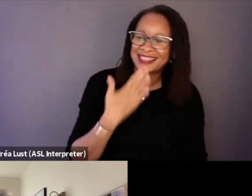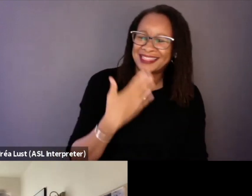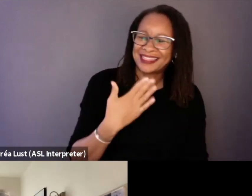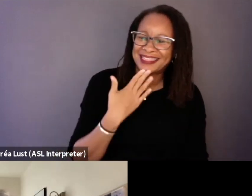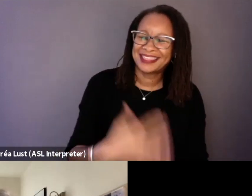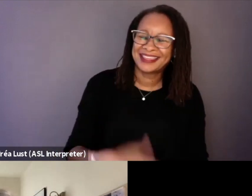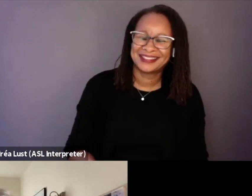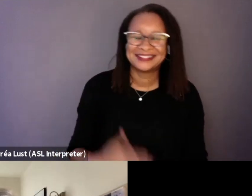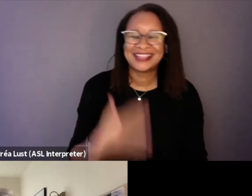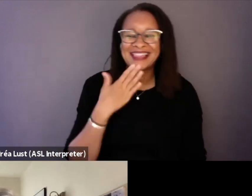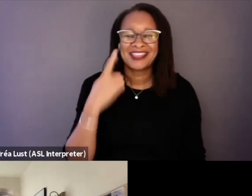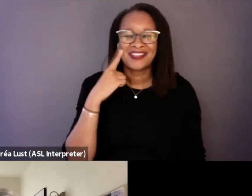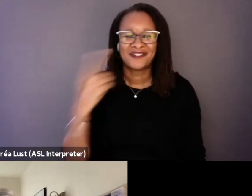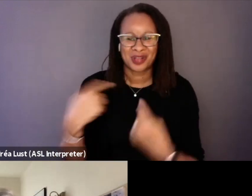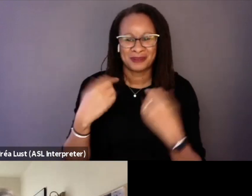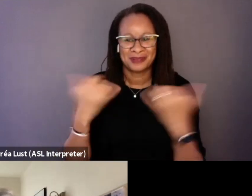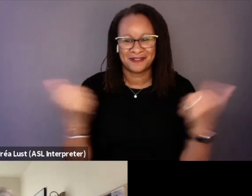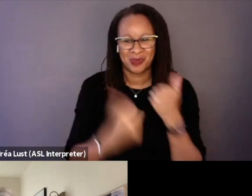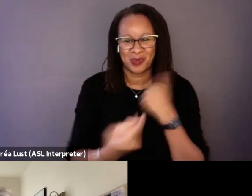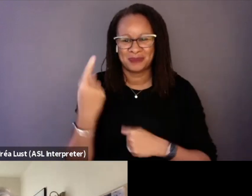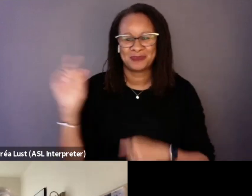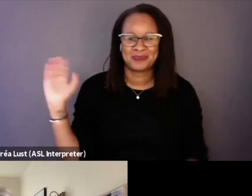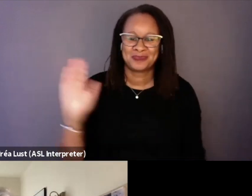Thanks for being with us everyone. And thank you, Andrea.